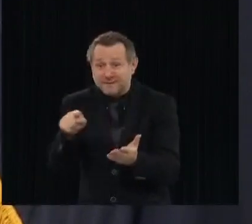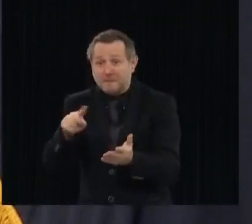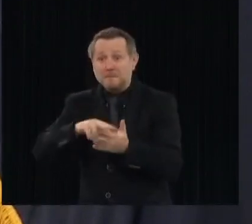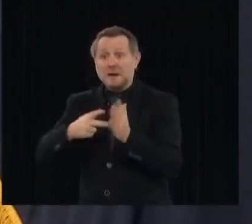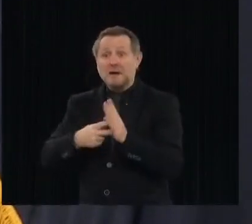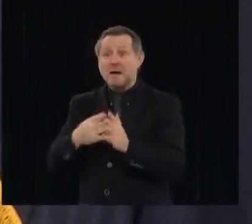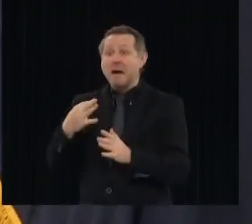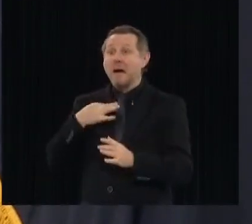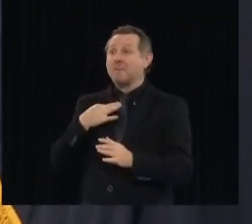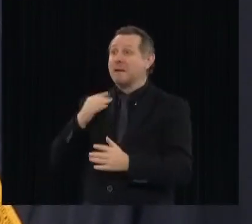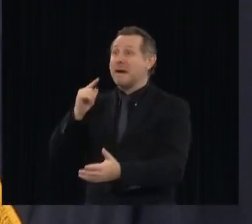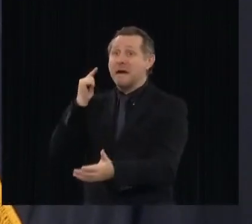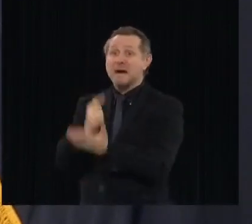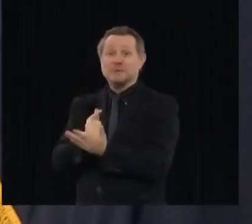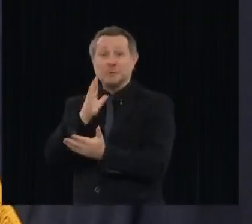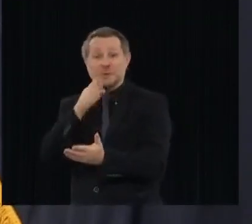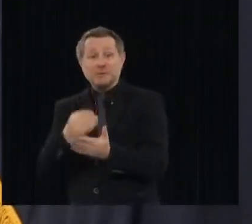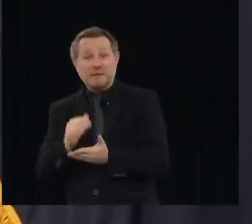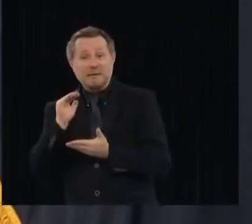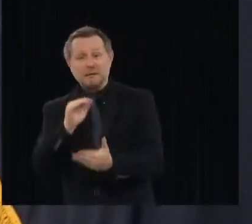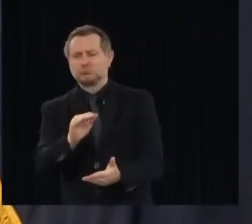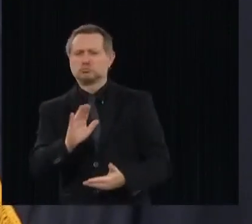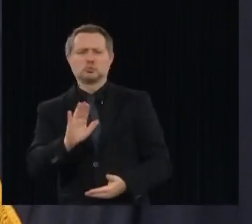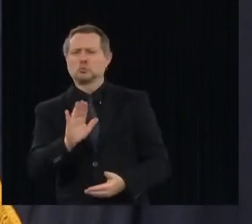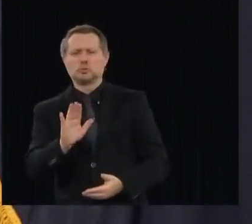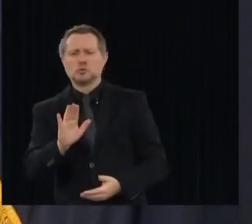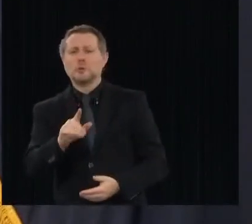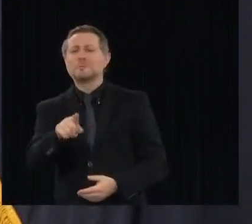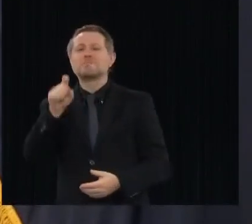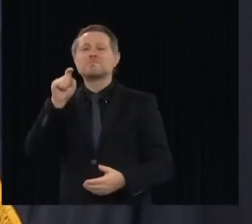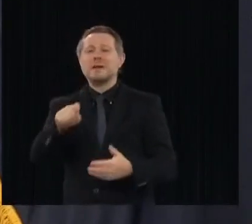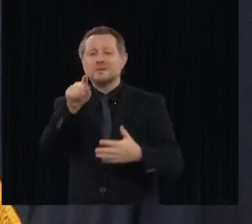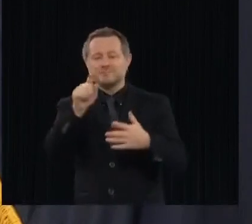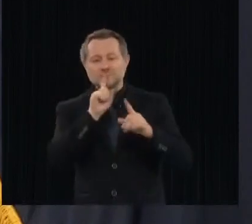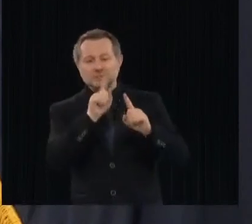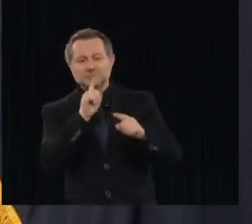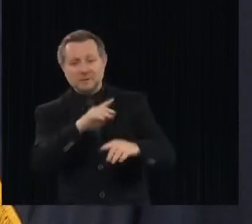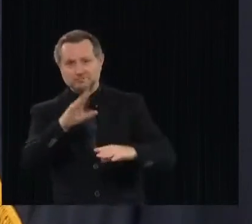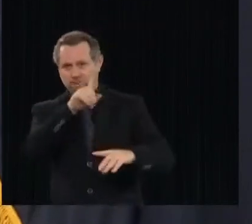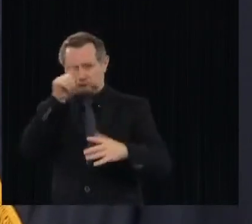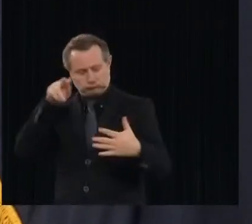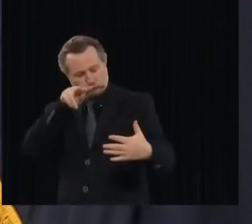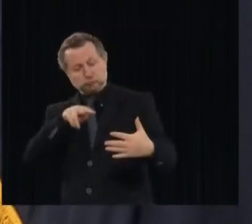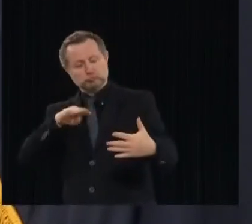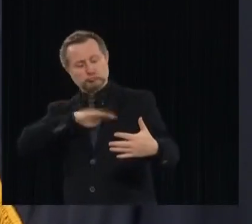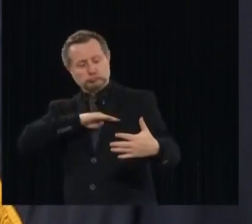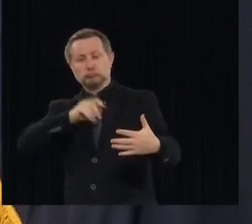BUT, IF YOU DON'T GET A CHECK,